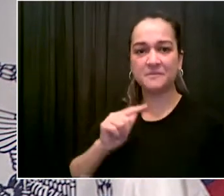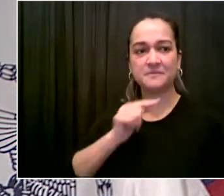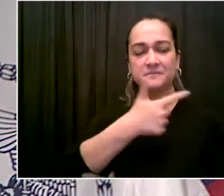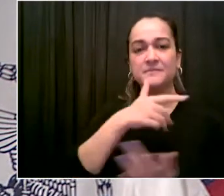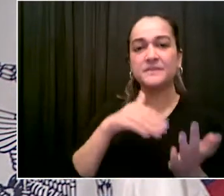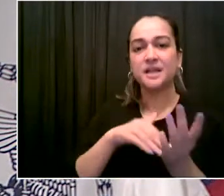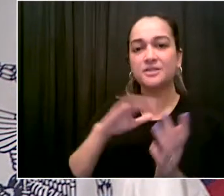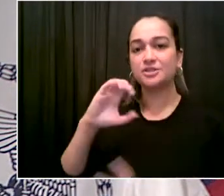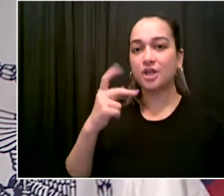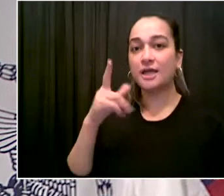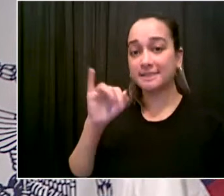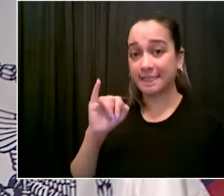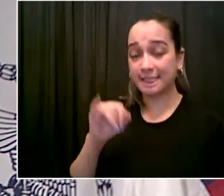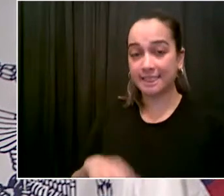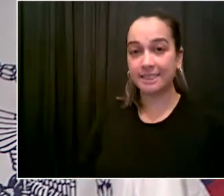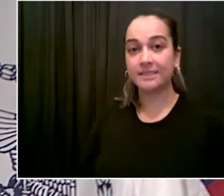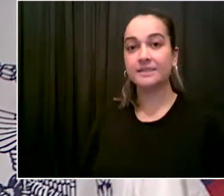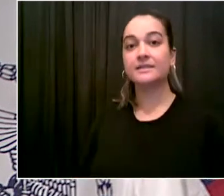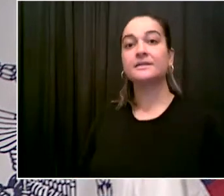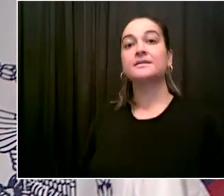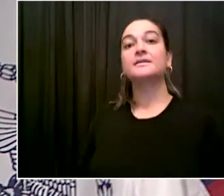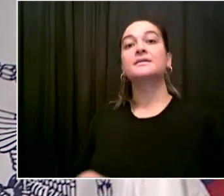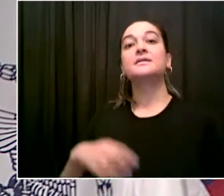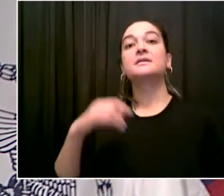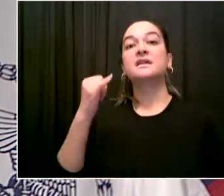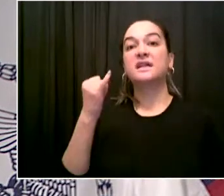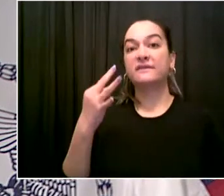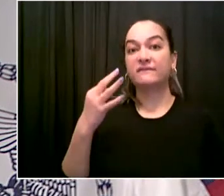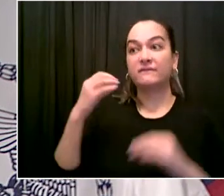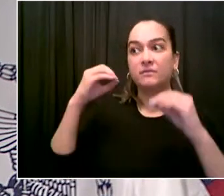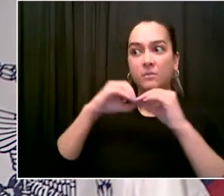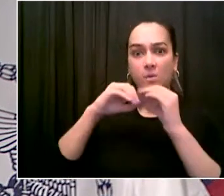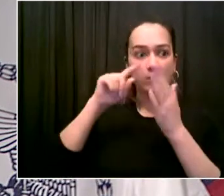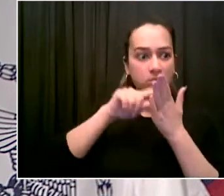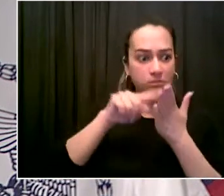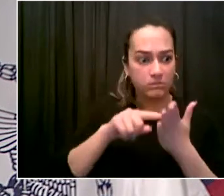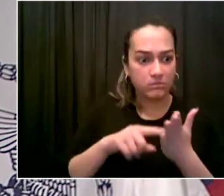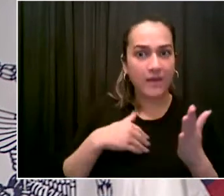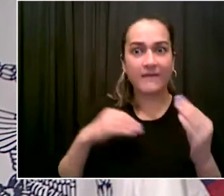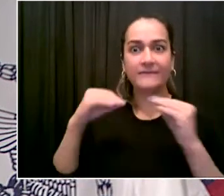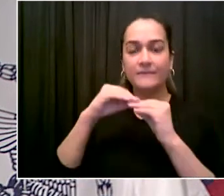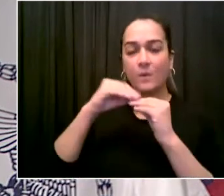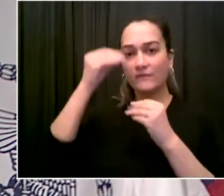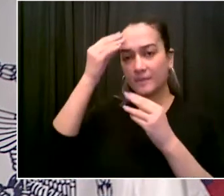YOU THE OVERVIEW AND THEN REWE GOING TO TURN TO DR. CHOKSHI AND GET YOU ADDITIONAL FA CT